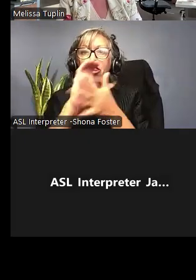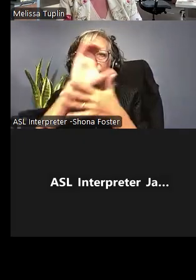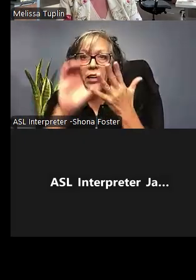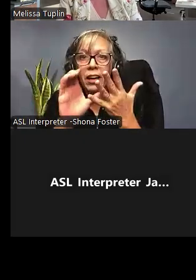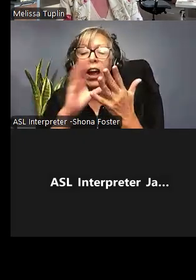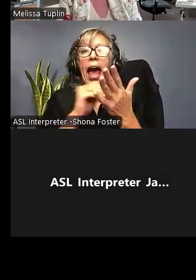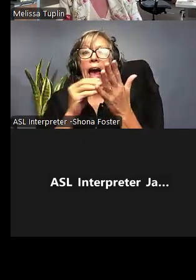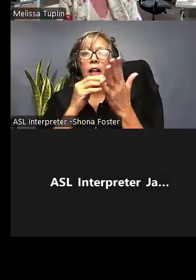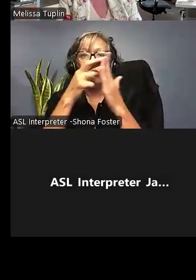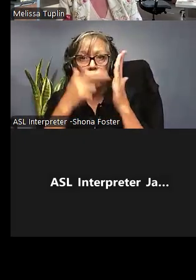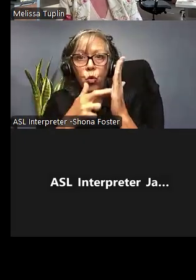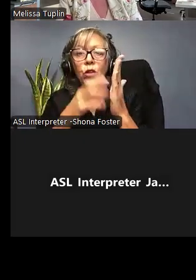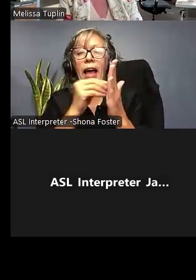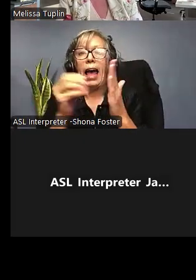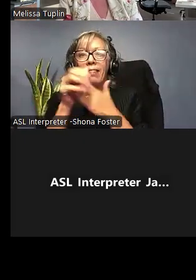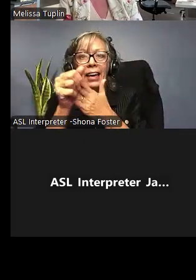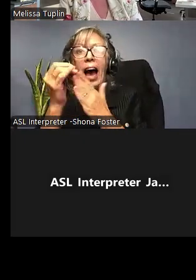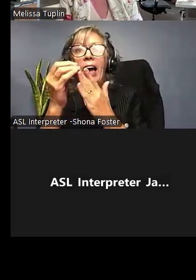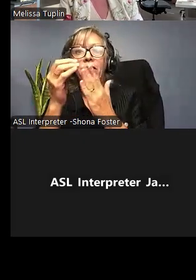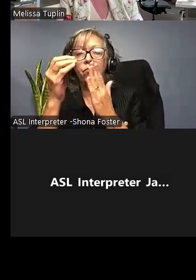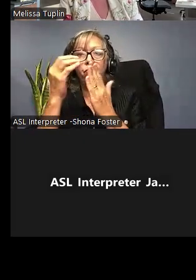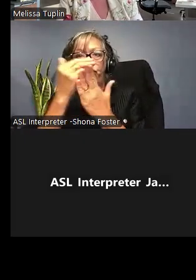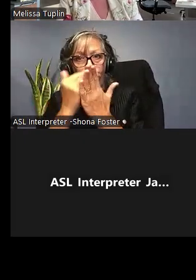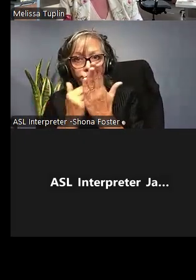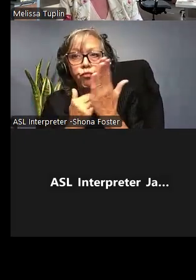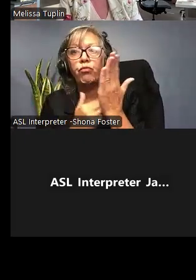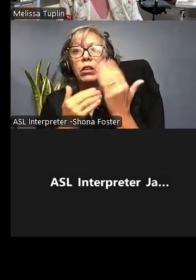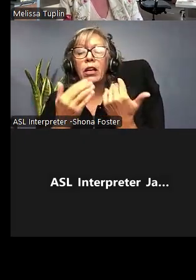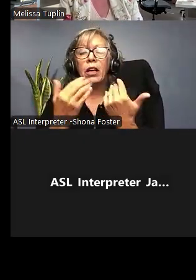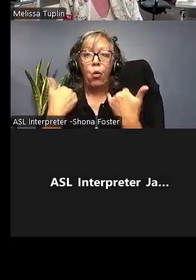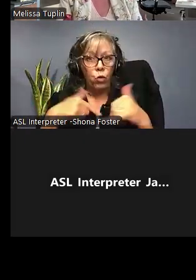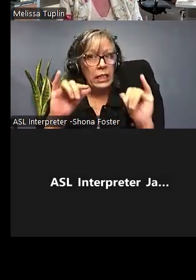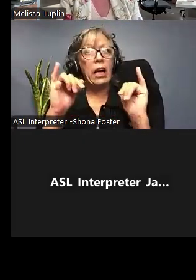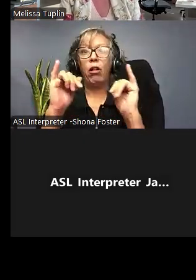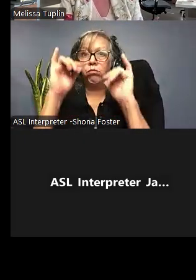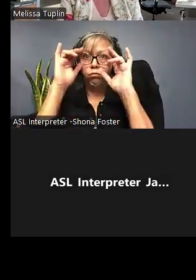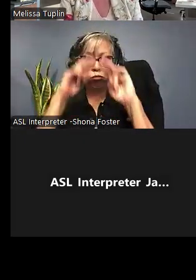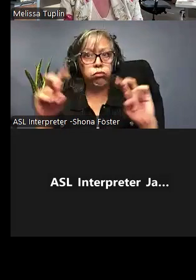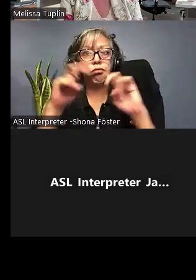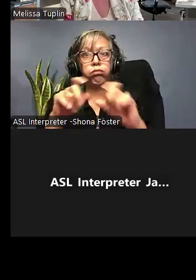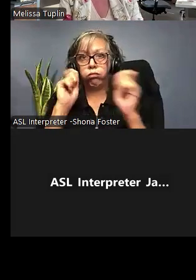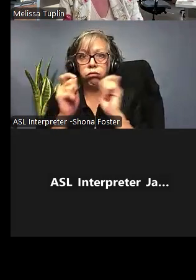program for Professional Arts Organizations is still underway, and this is the main reason